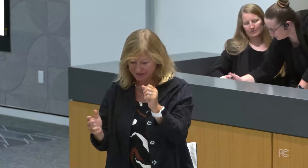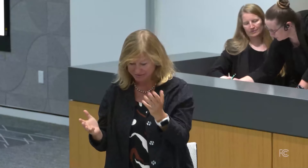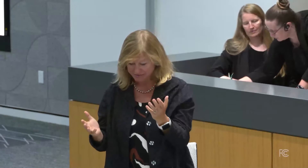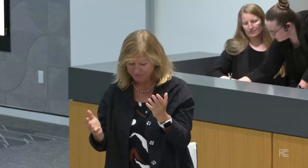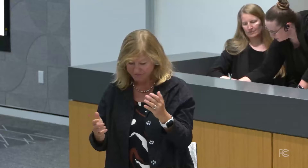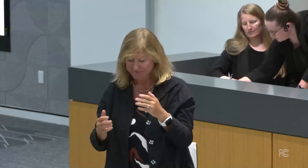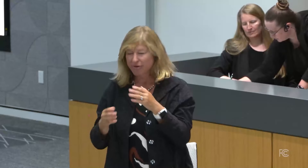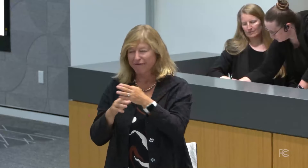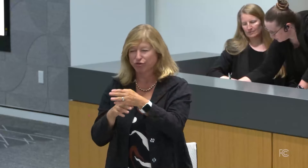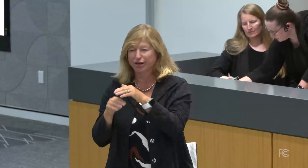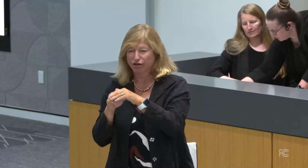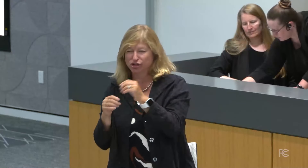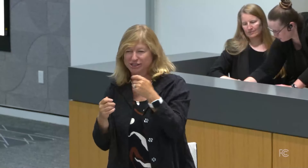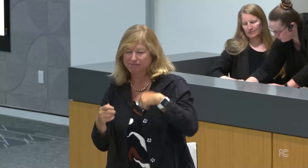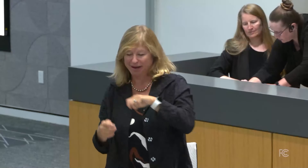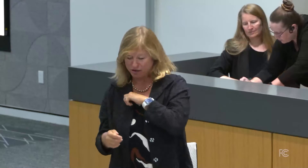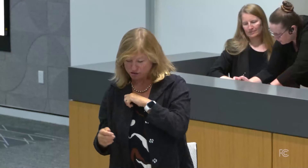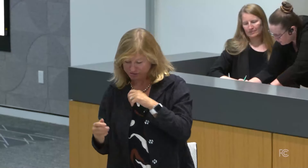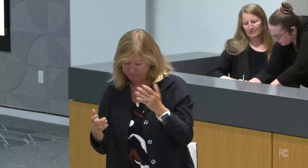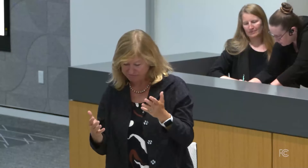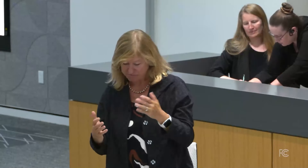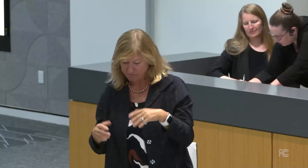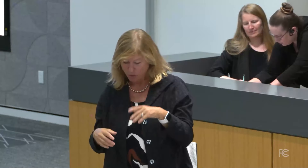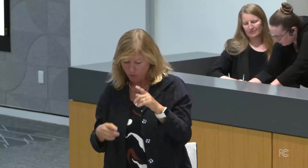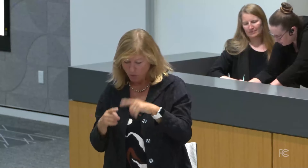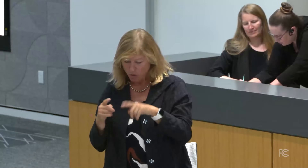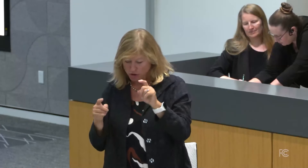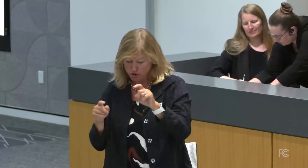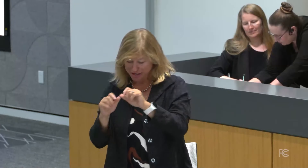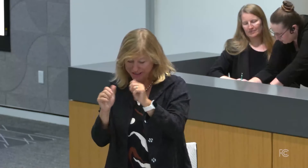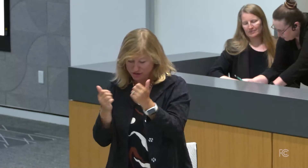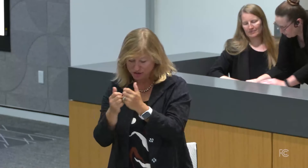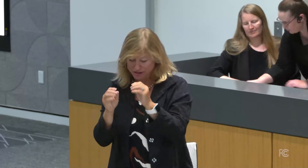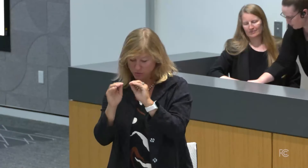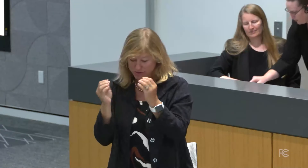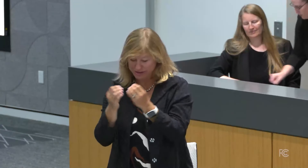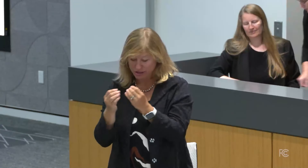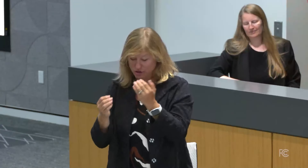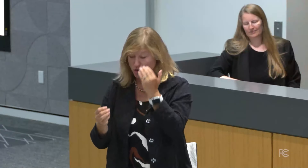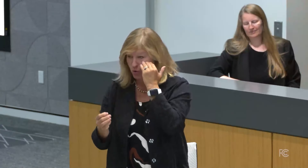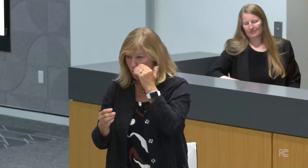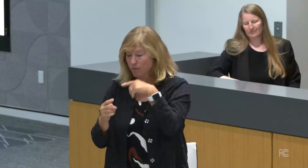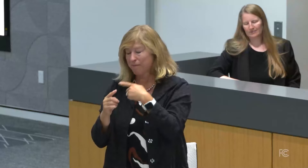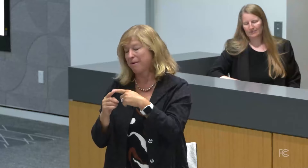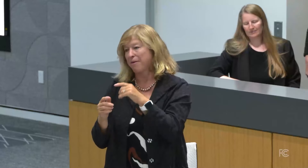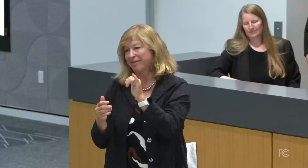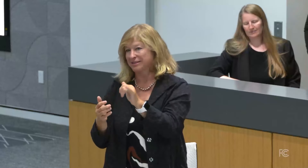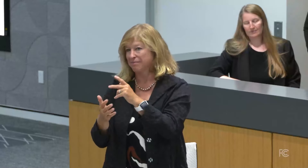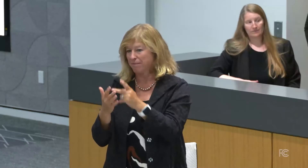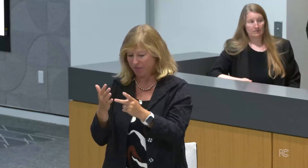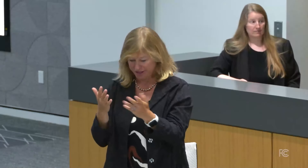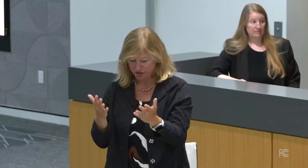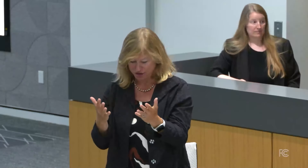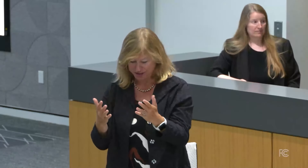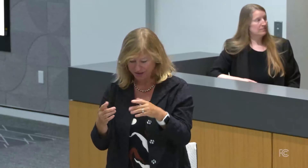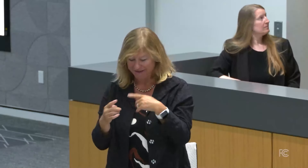SORRY; I SHOULD STAND. WITH THAT IN MIND THIS NEXT QUESTION IS, GIVEN THAT ASL